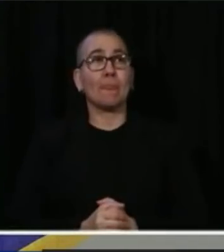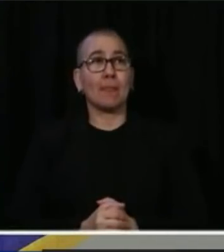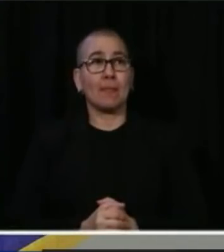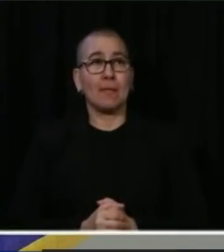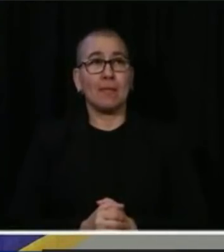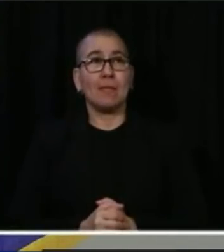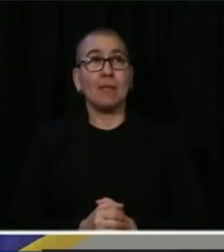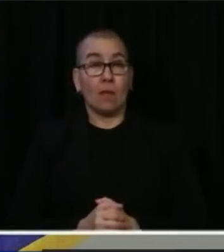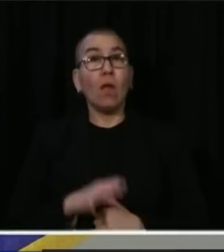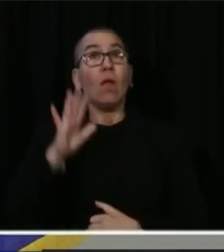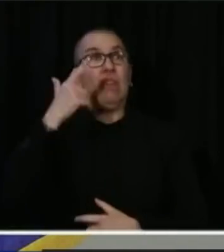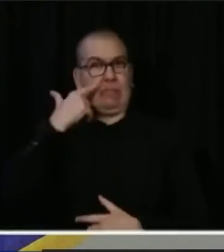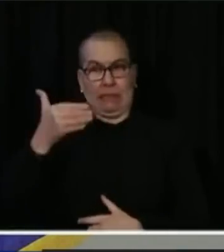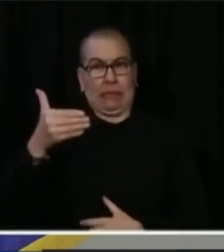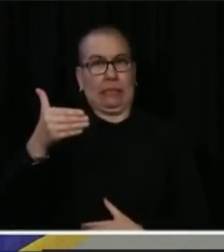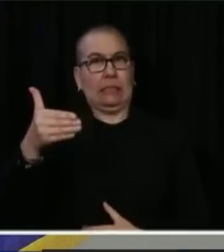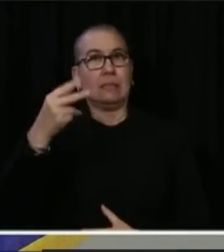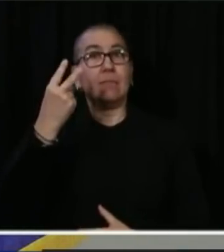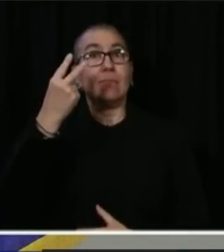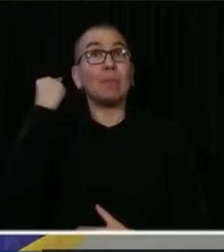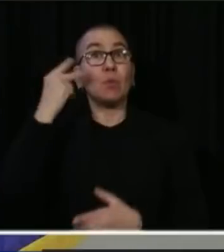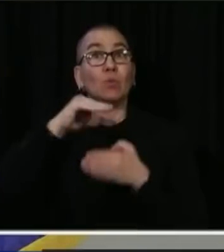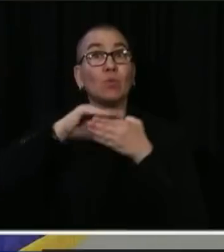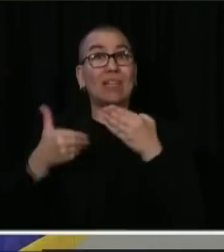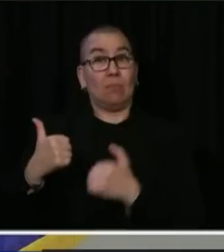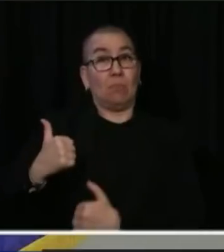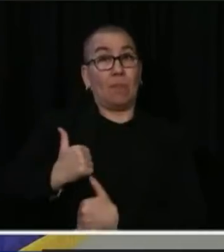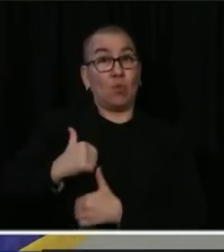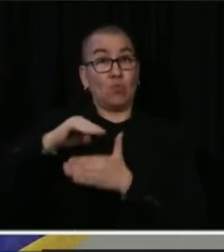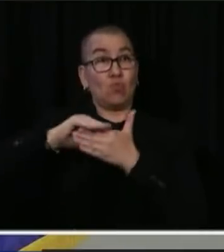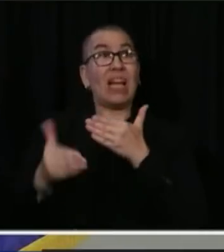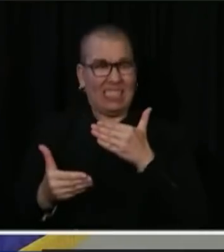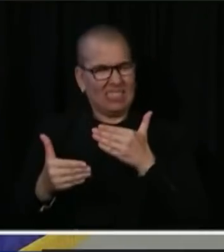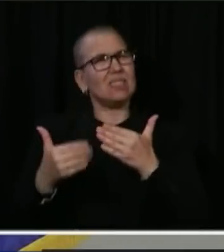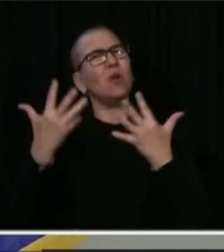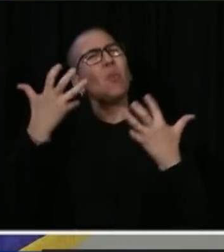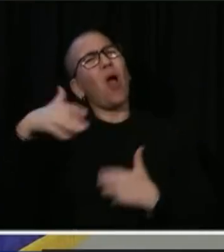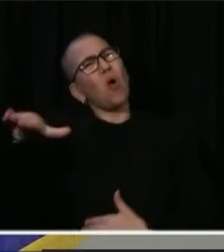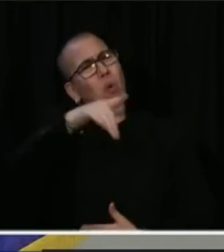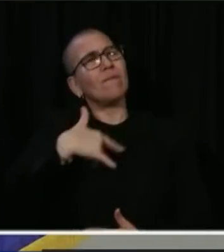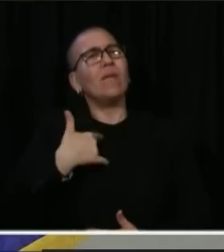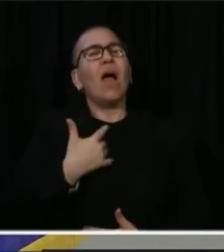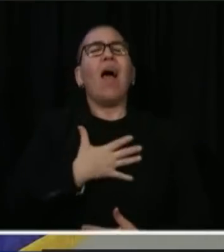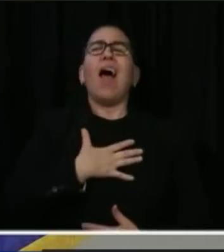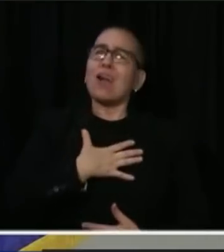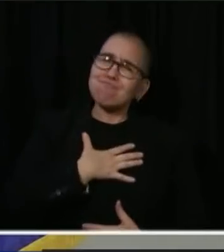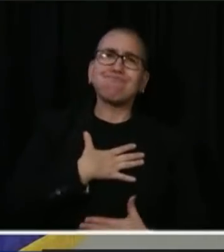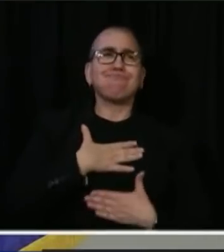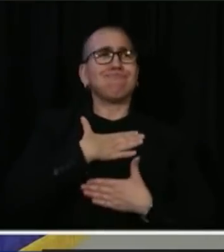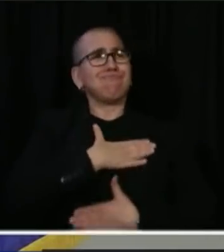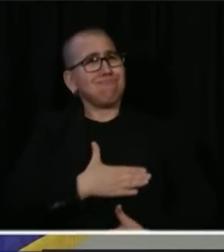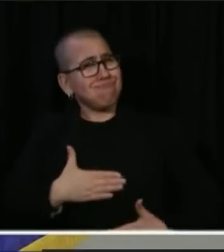AND THAT IS WHAT WE ARE ASKING PEOPLE TO DO IN THE LINE OF A